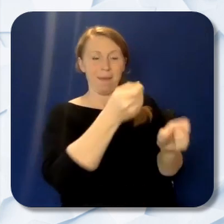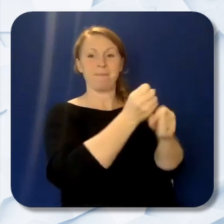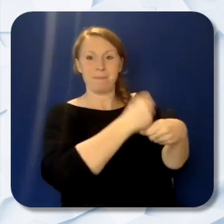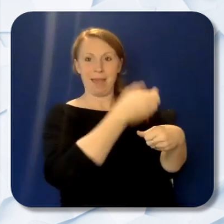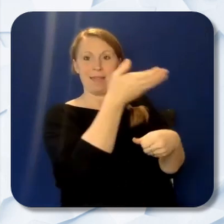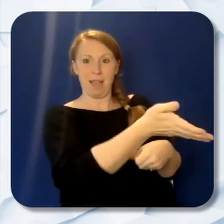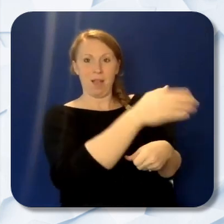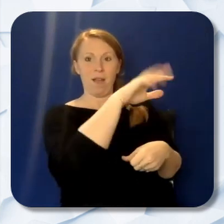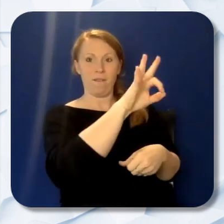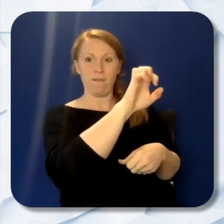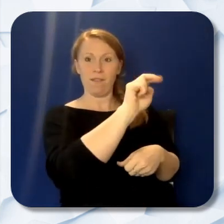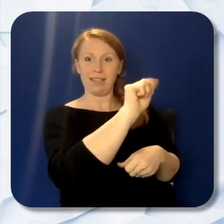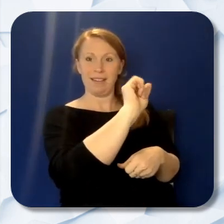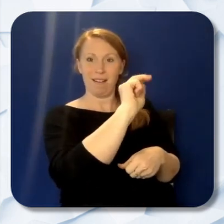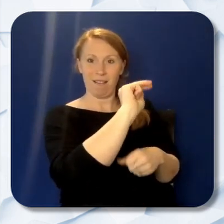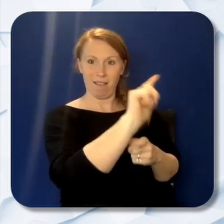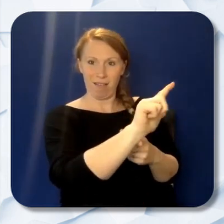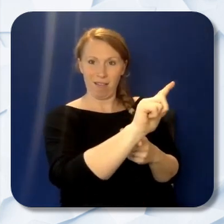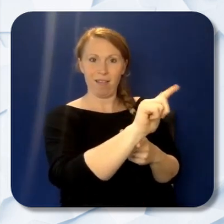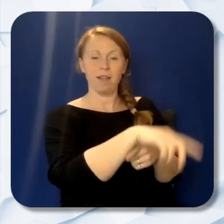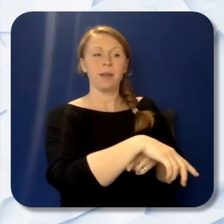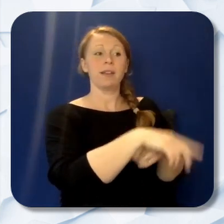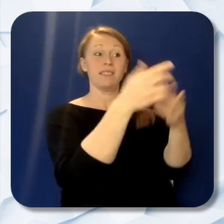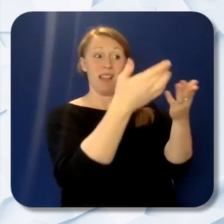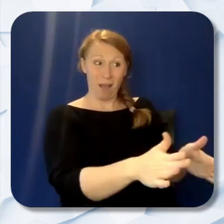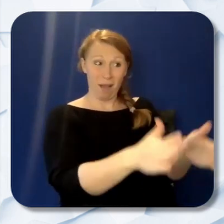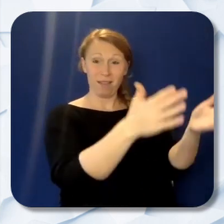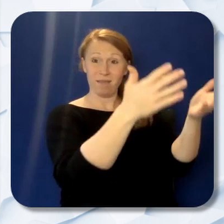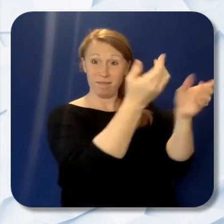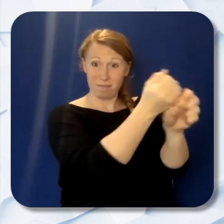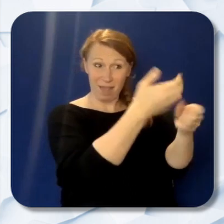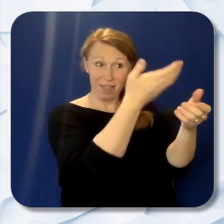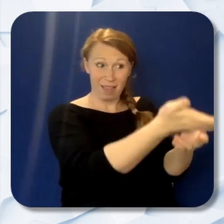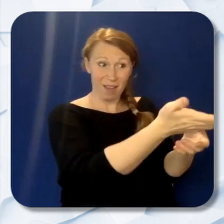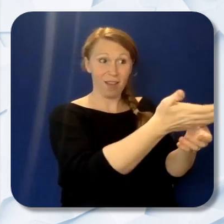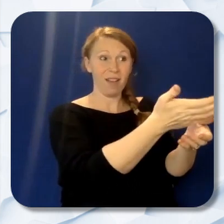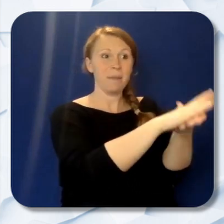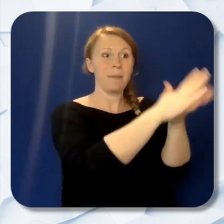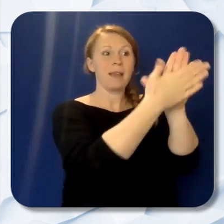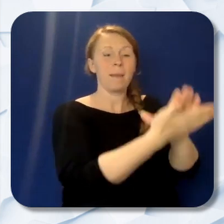that fentanyl is produced in Mexico. It's often being pressed in Mexico into fake pills. Pills